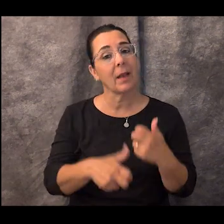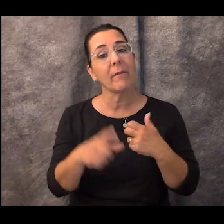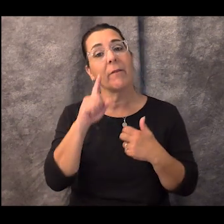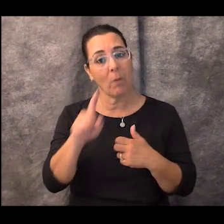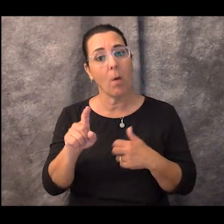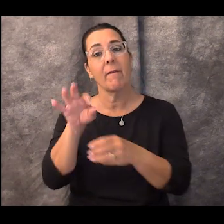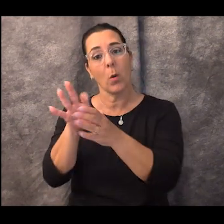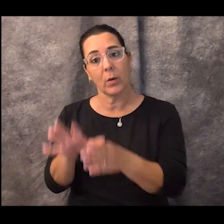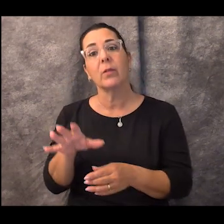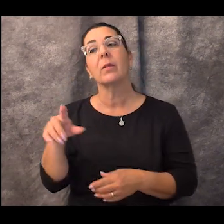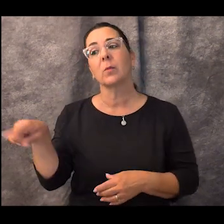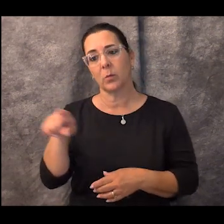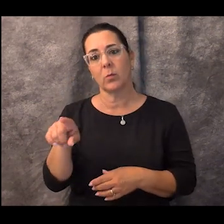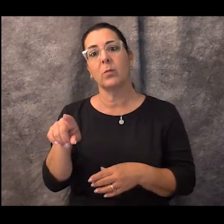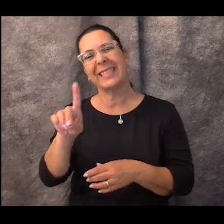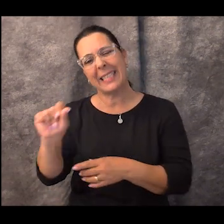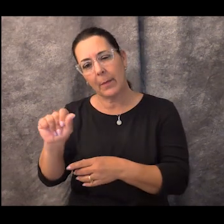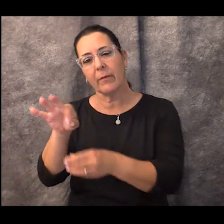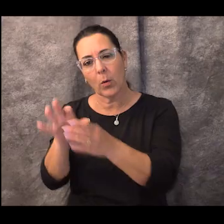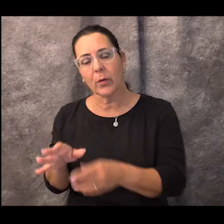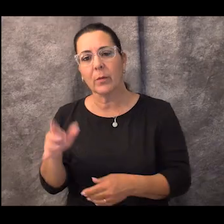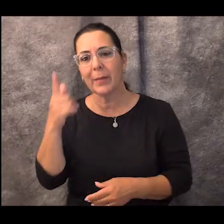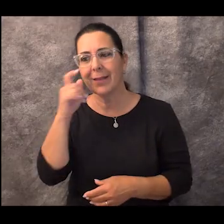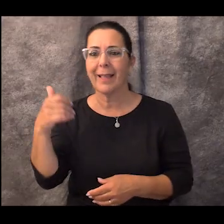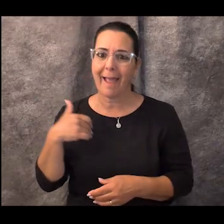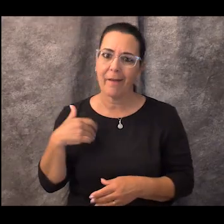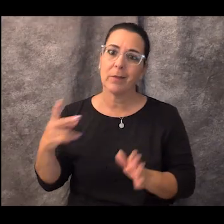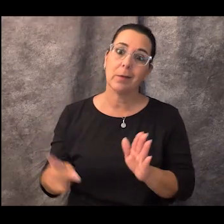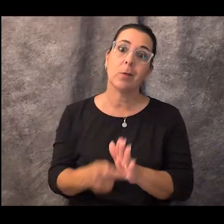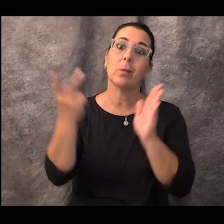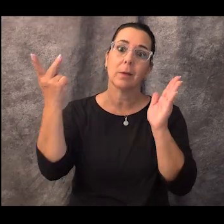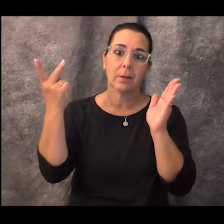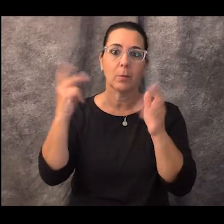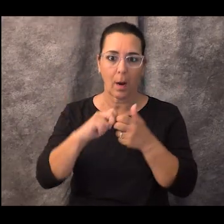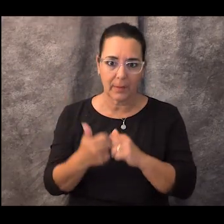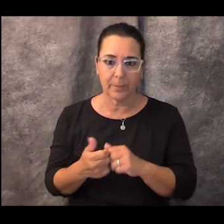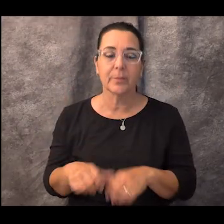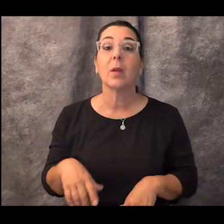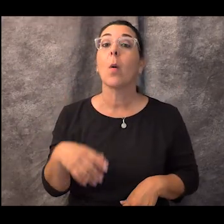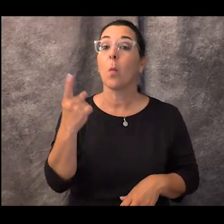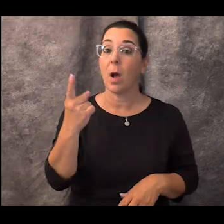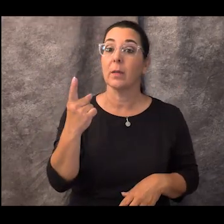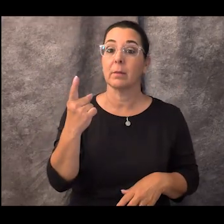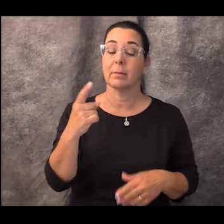because we get we get hit with a bit of a double whammy, actually. One, we're less likely to have that ID